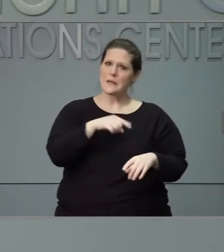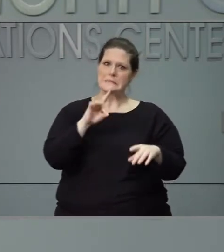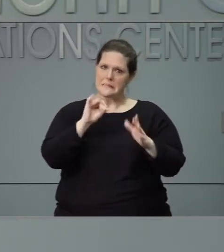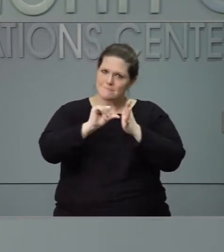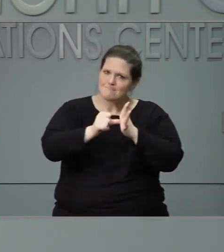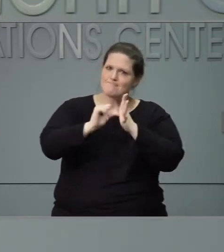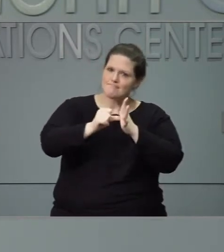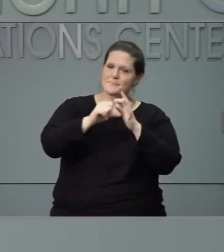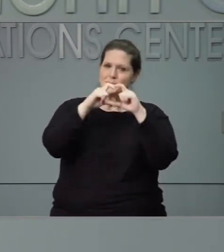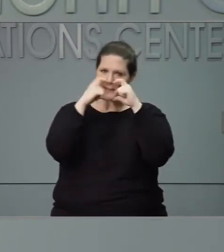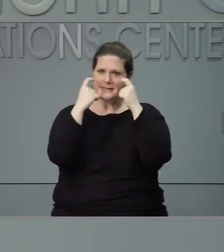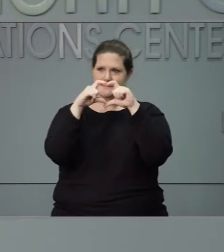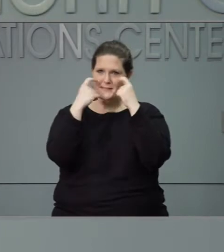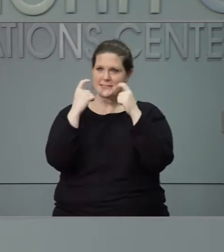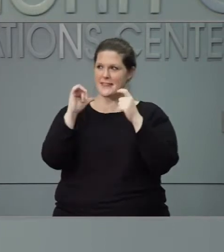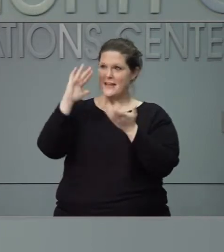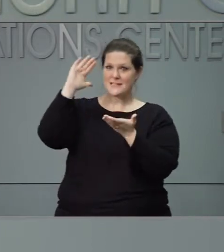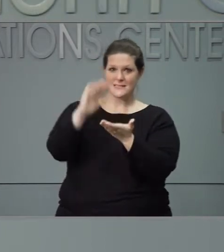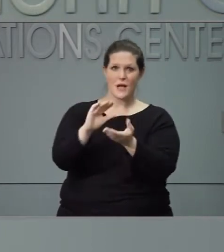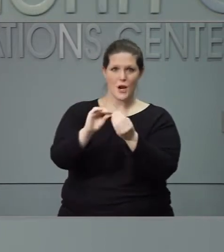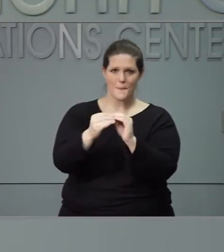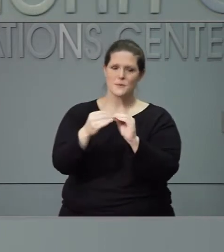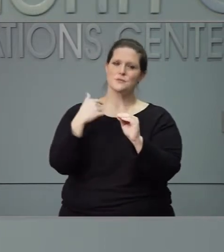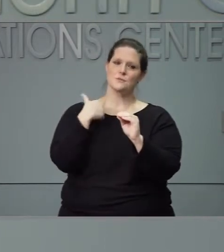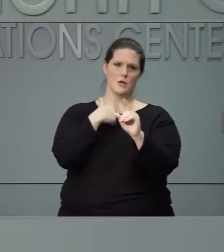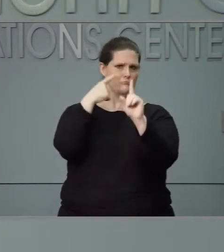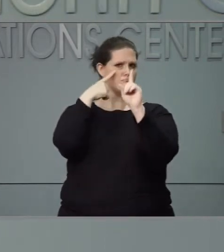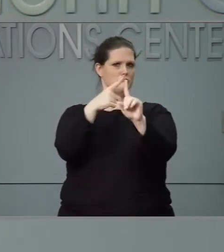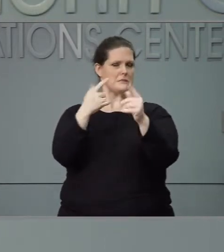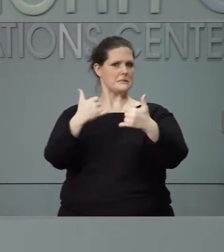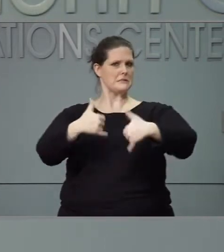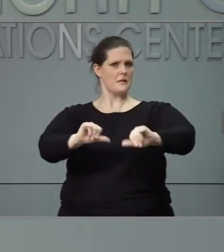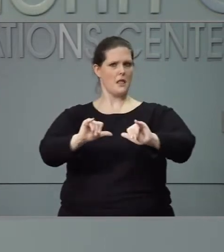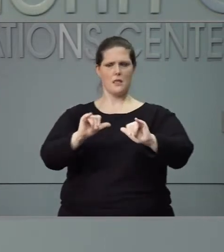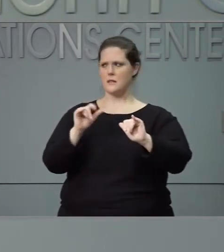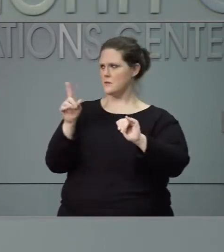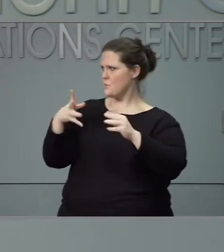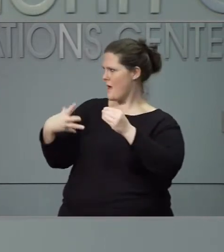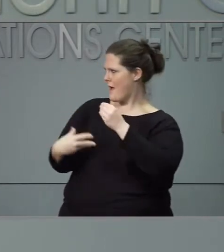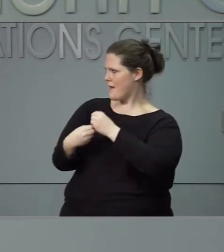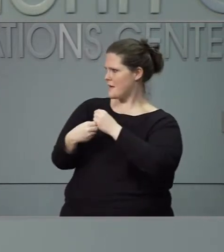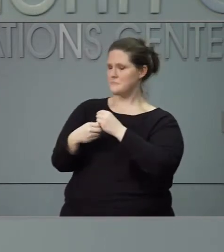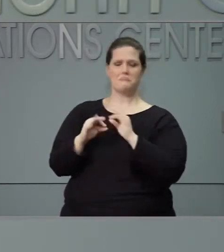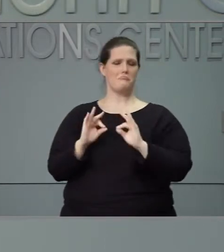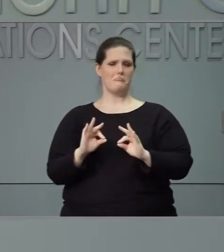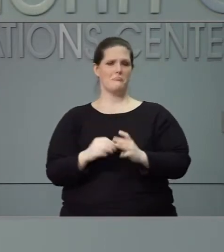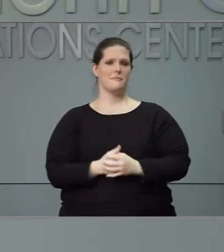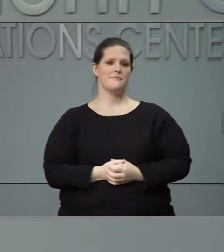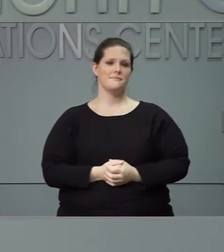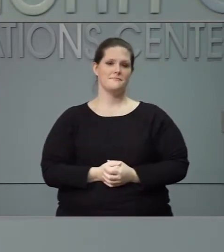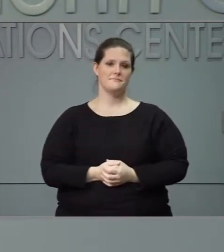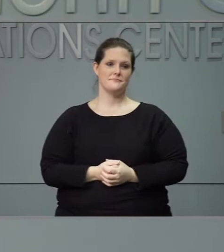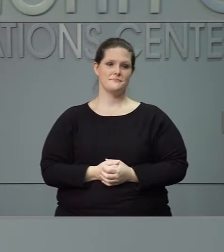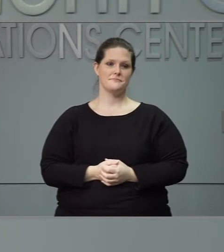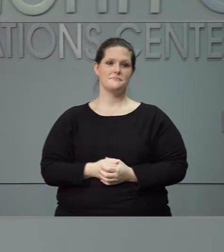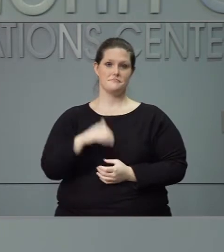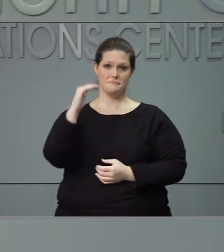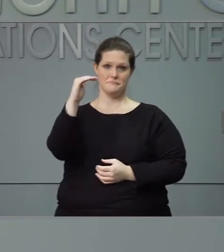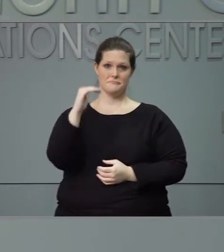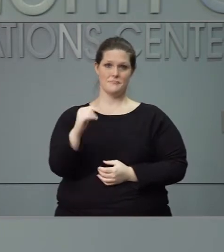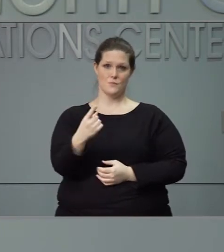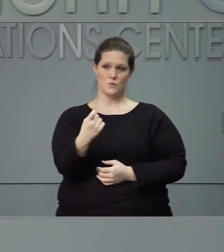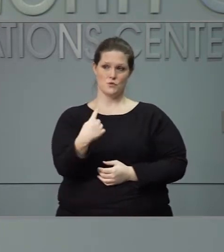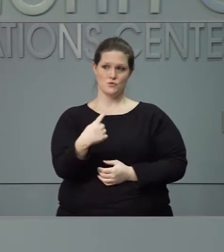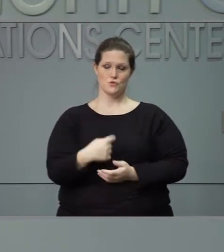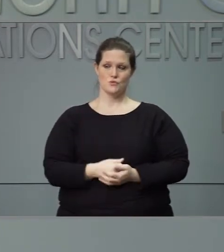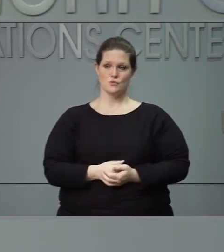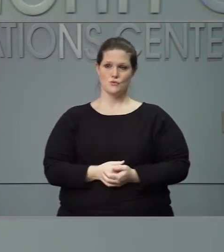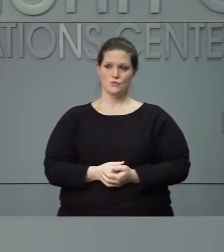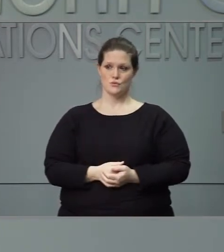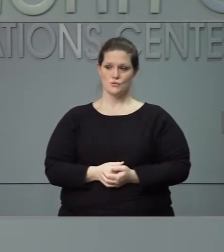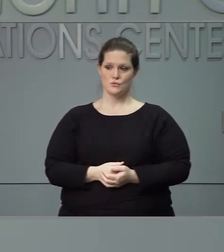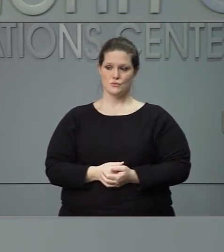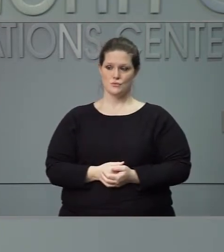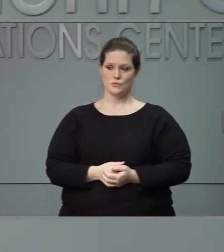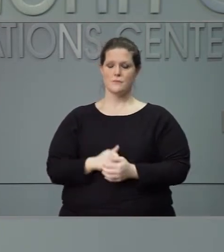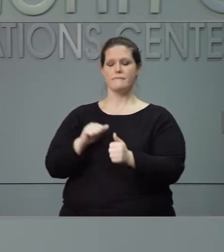IMPORTANTE. ADEMÁS, ANTES TODO EL MUNDO ESTABA HABLANDO DE